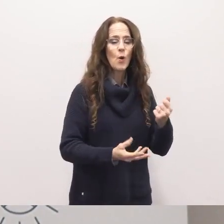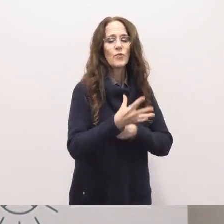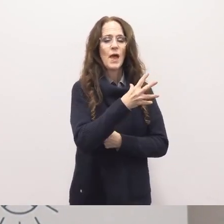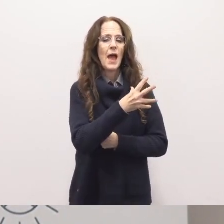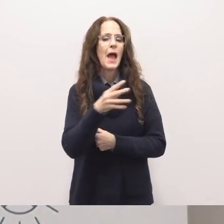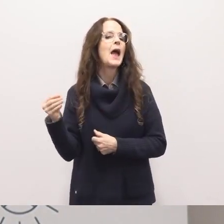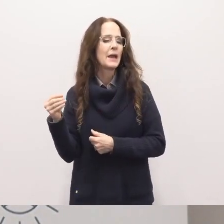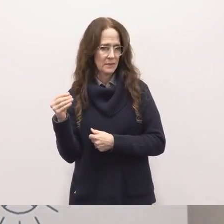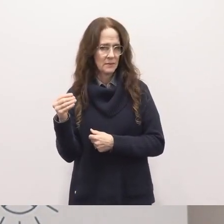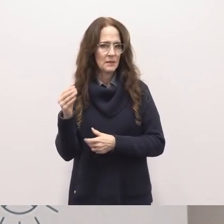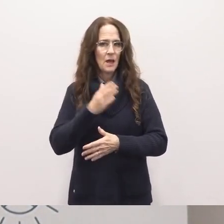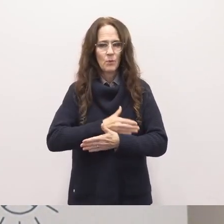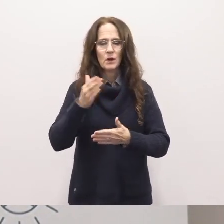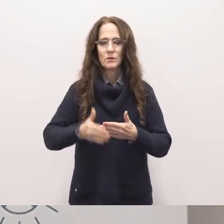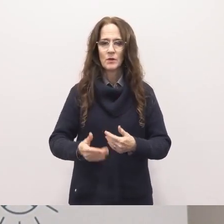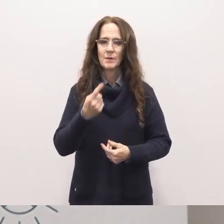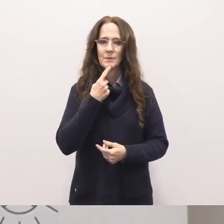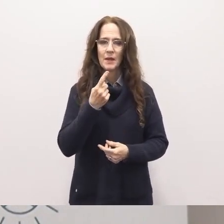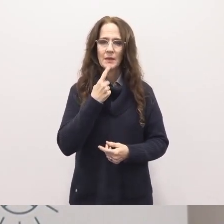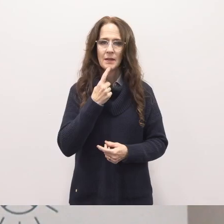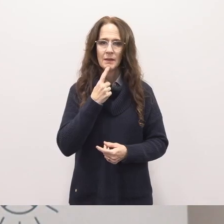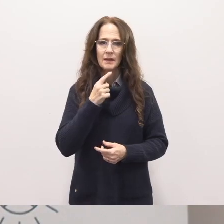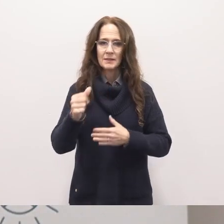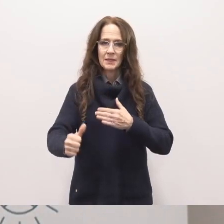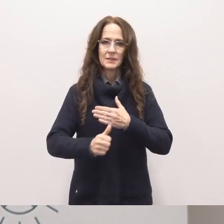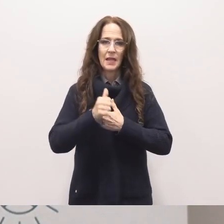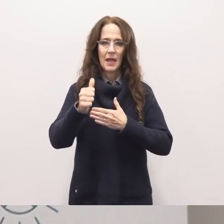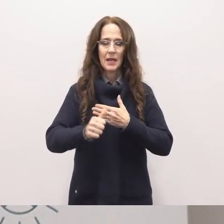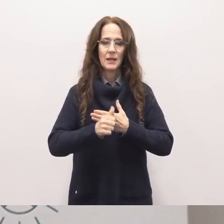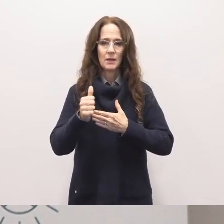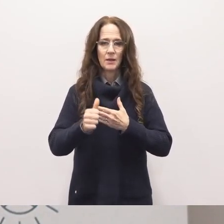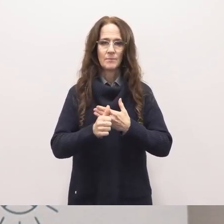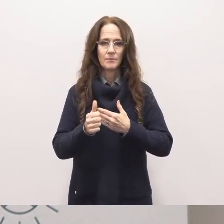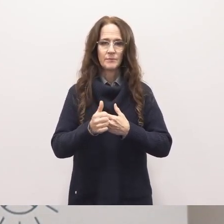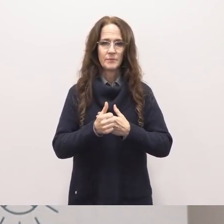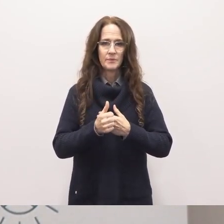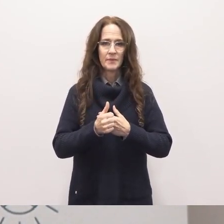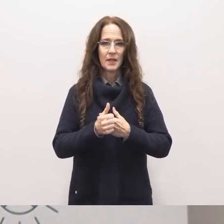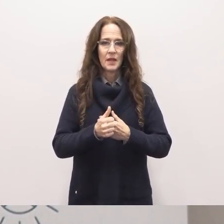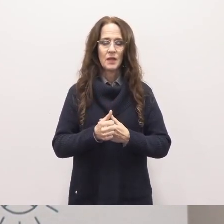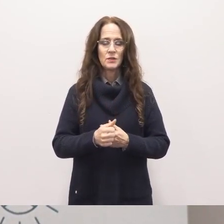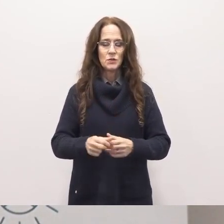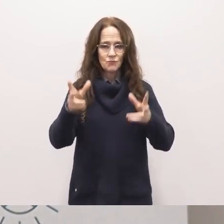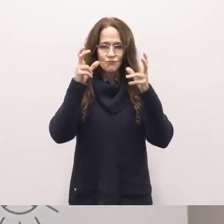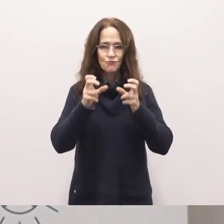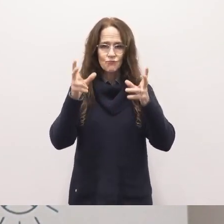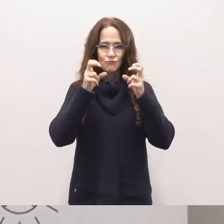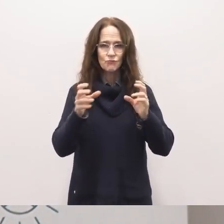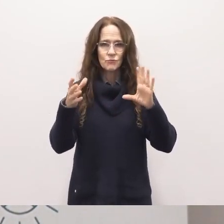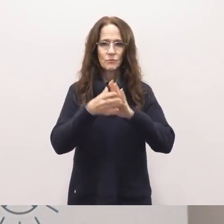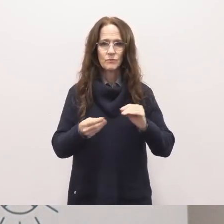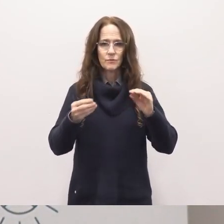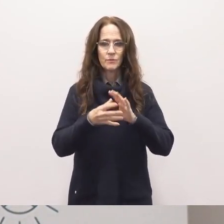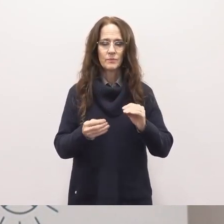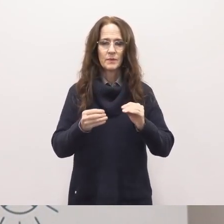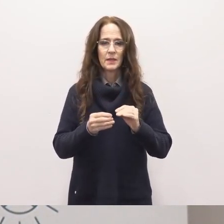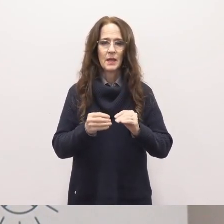I want to conclude by saying that it is dangerous to subscribe to narratives that lead to scarcity mindset